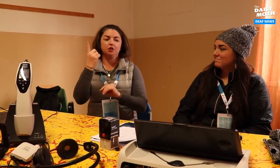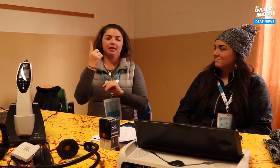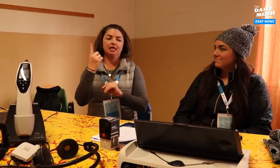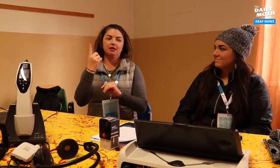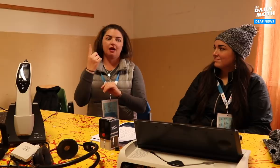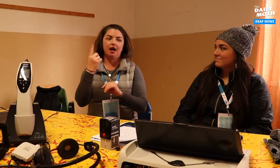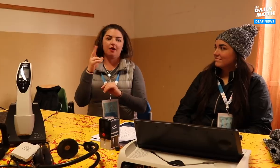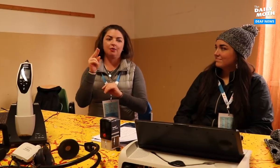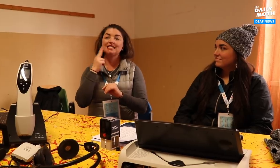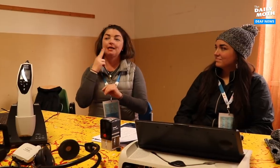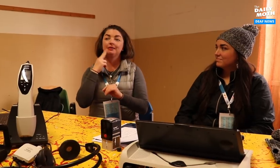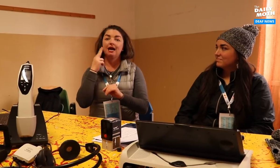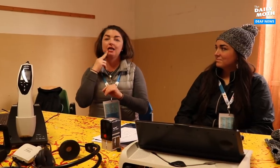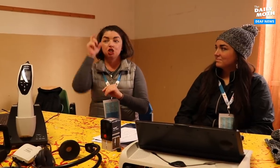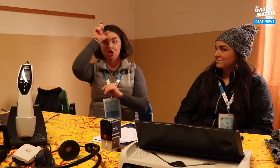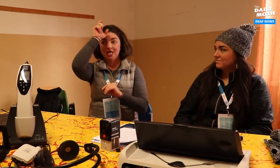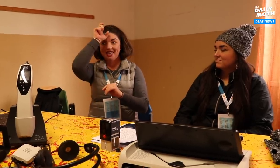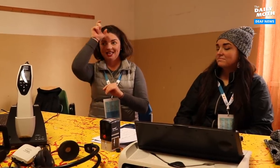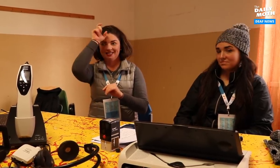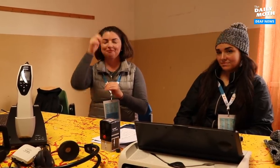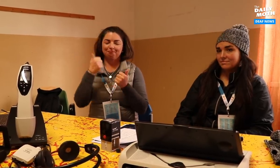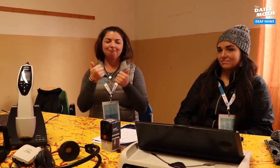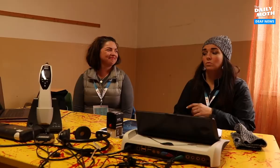The first one was in Samsun, Turkey.